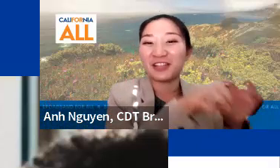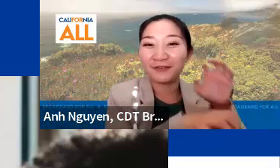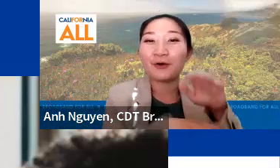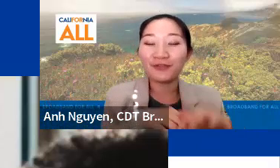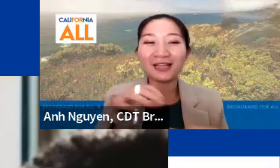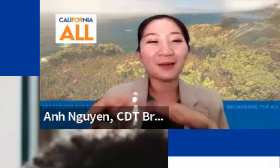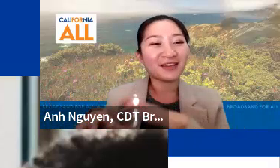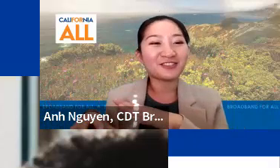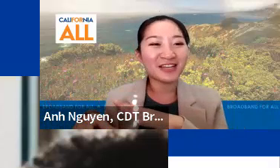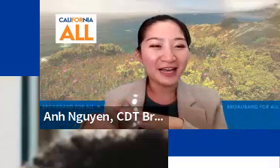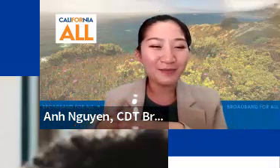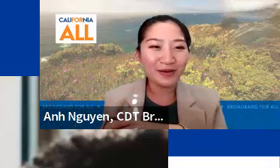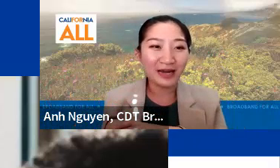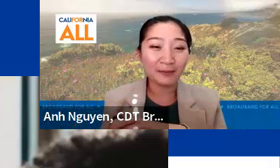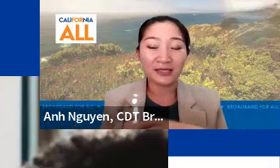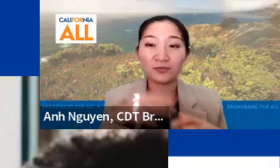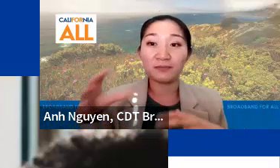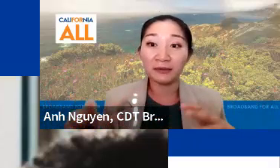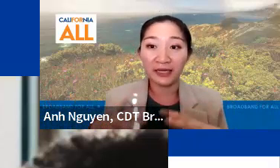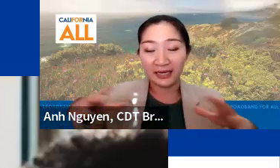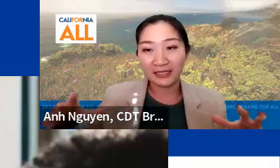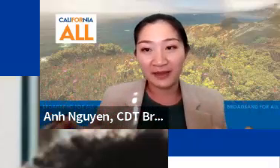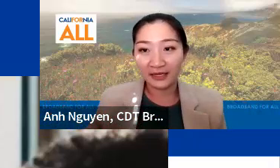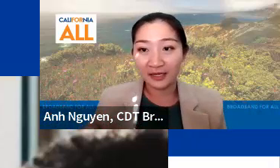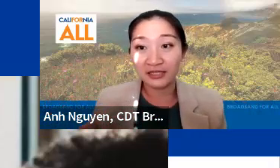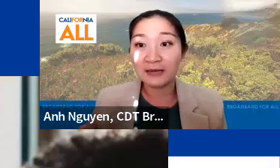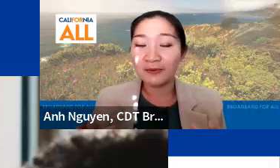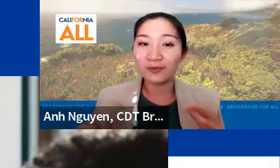And there's a lot of overlap each time, but as we're building and expanding our table,